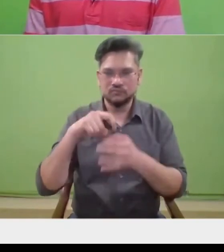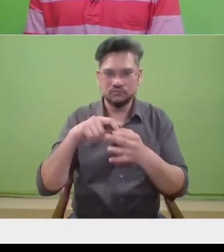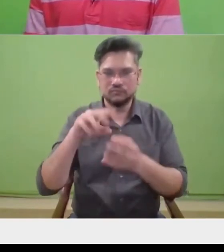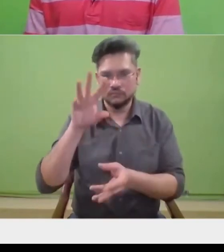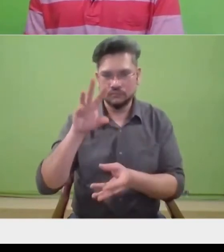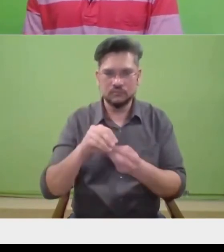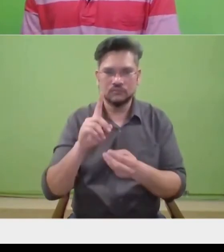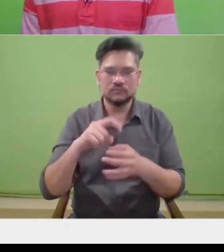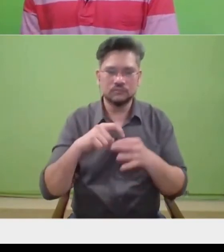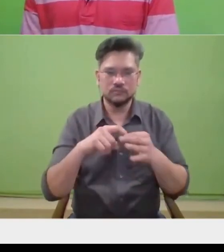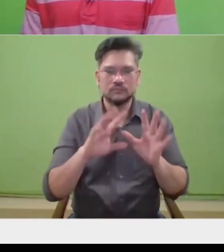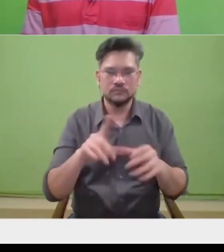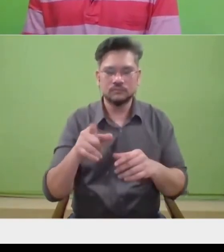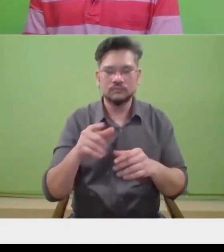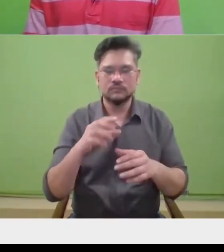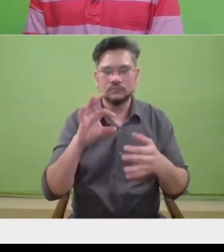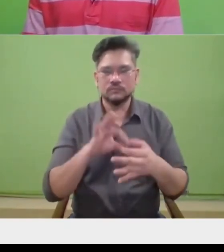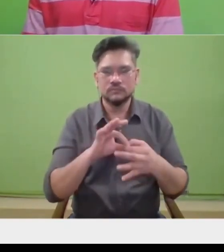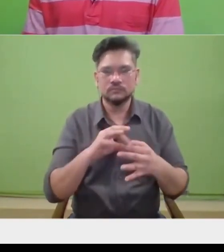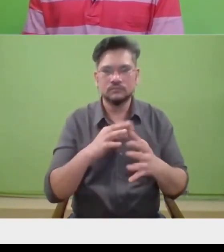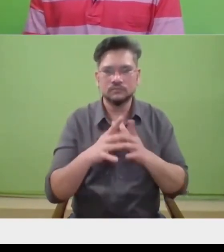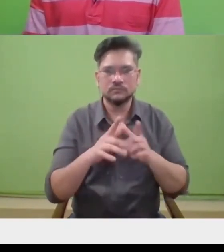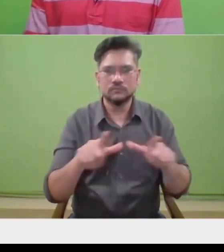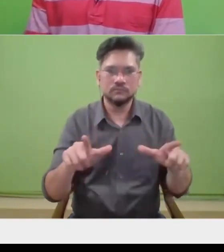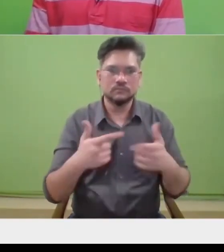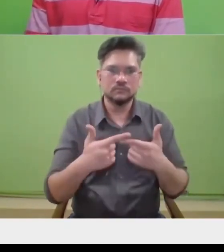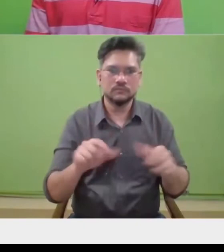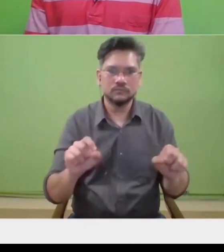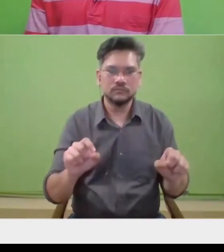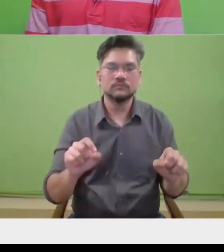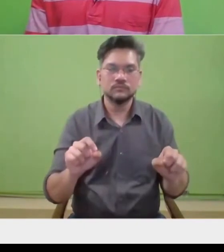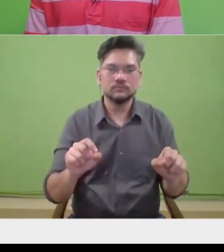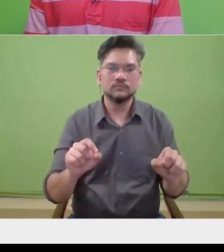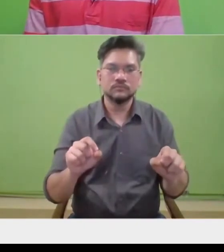sign language linguistics in particular so do we have such a stream in India